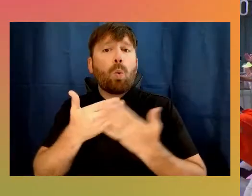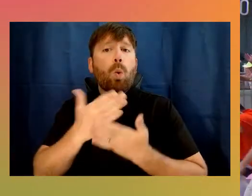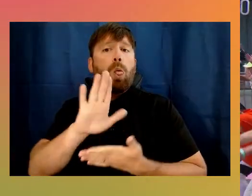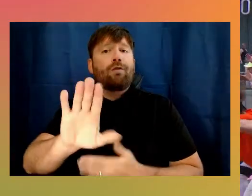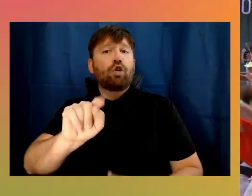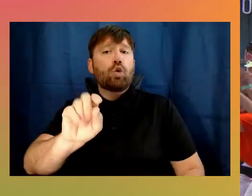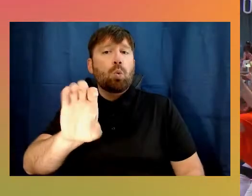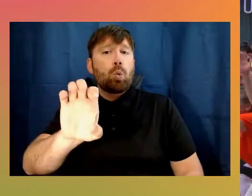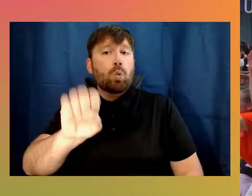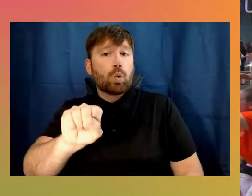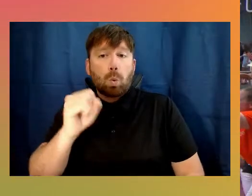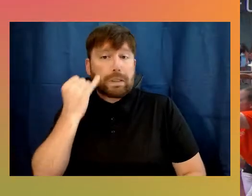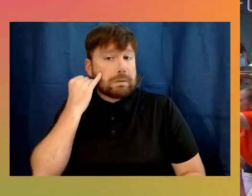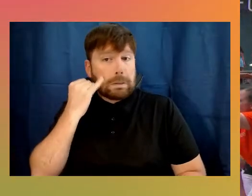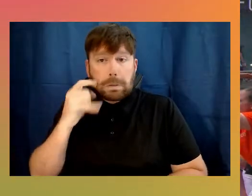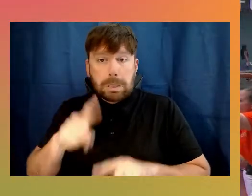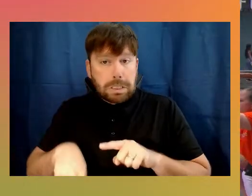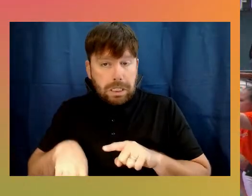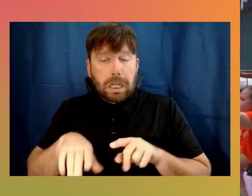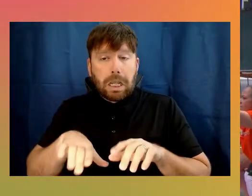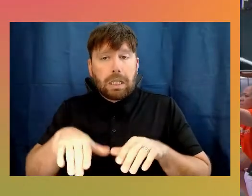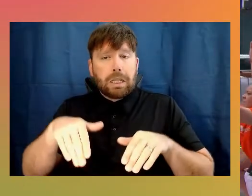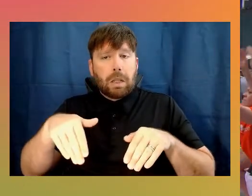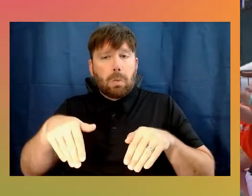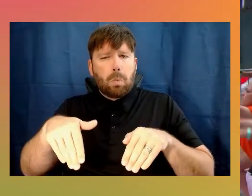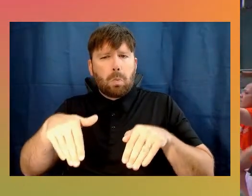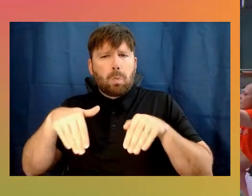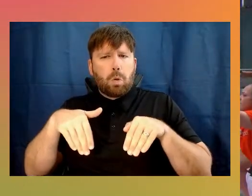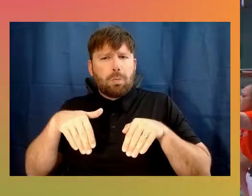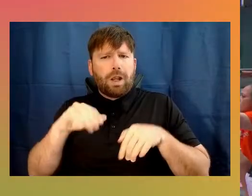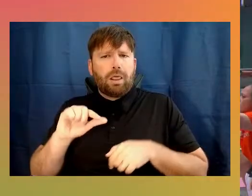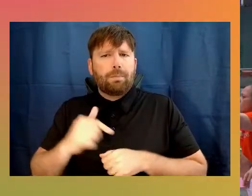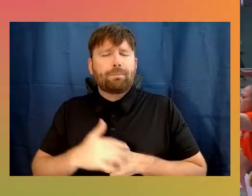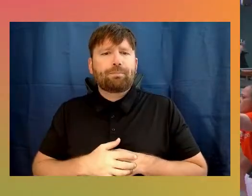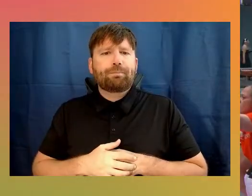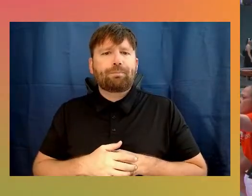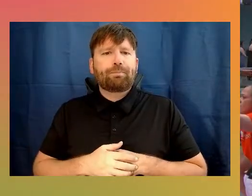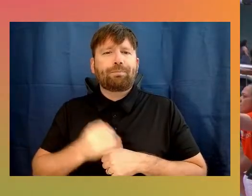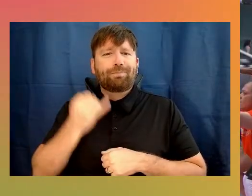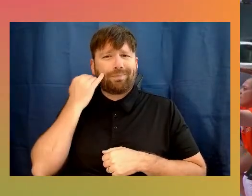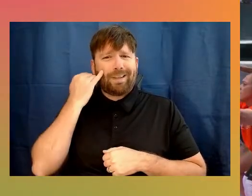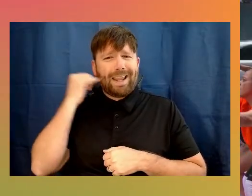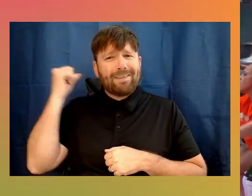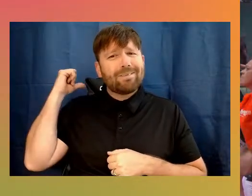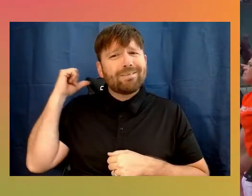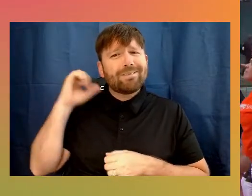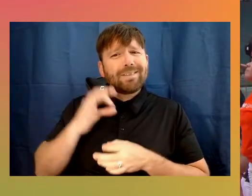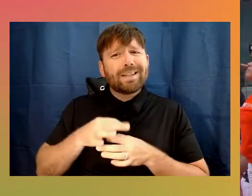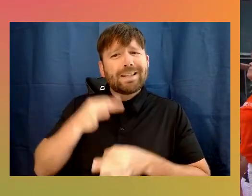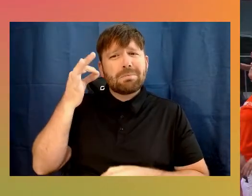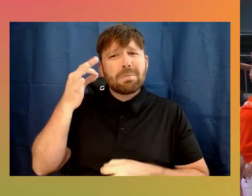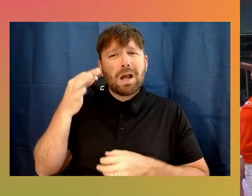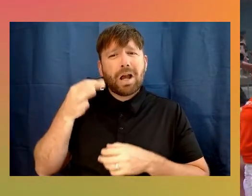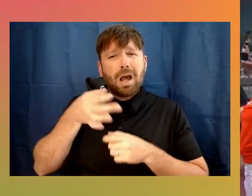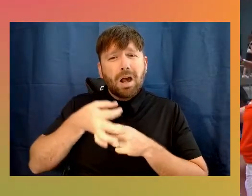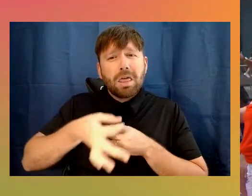GOOD. MAKE SURE YOU CAN SEE ALL OF YOUR TOES. IF NOT, SHIFT YOUR SHINS BACK A